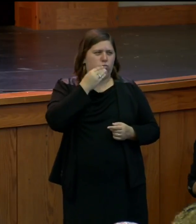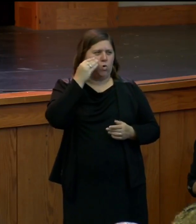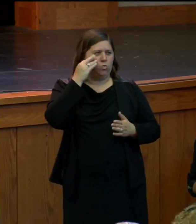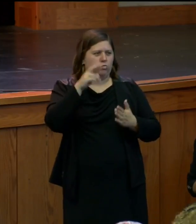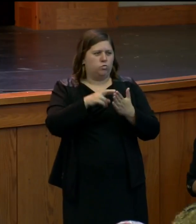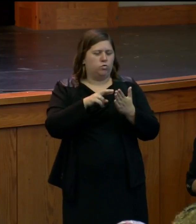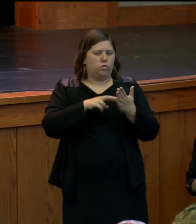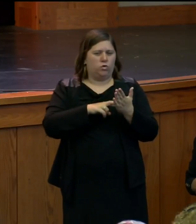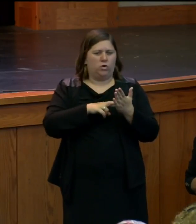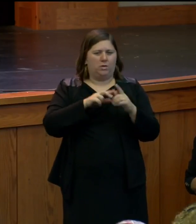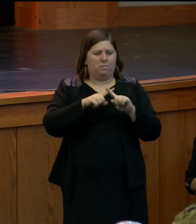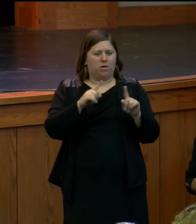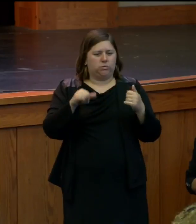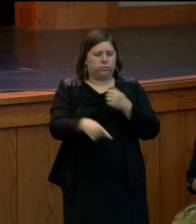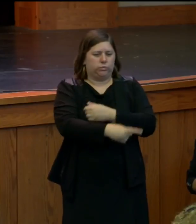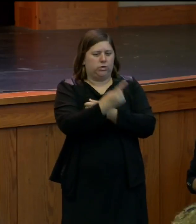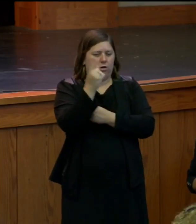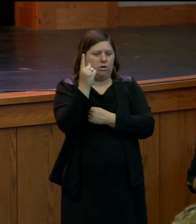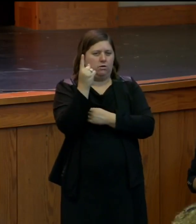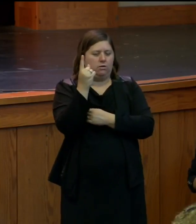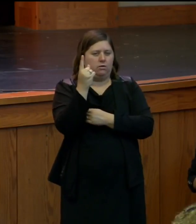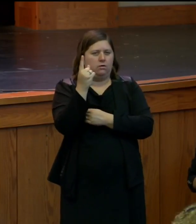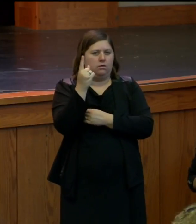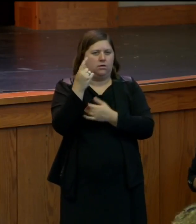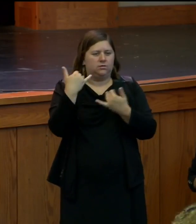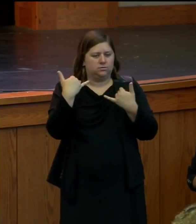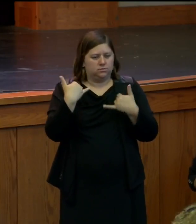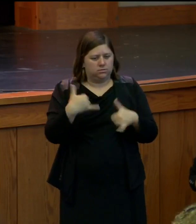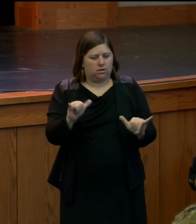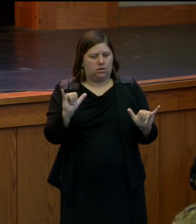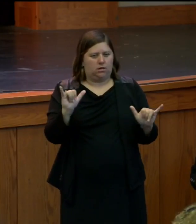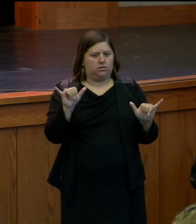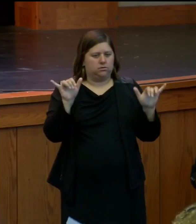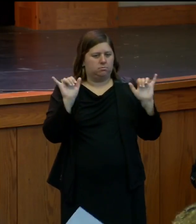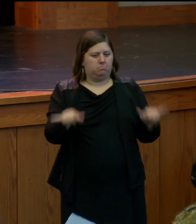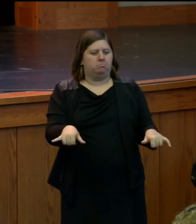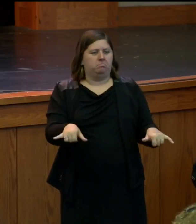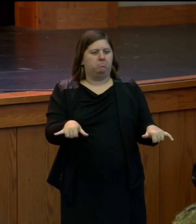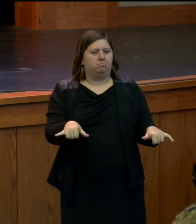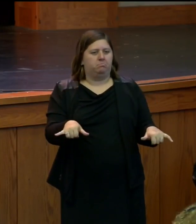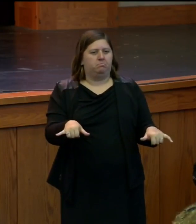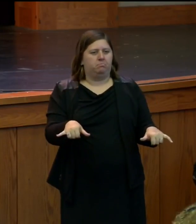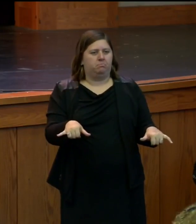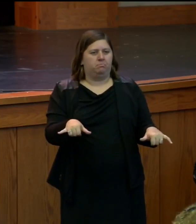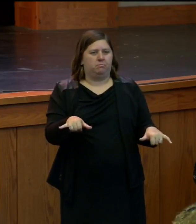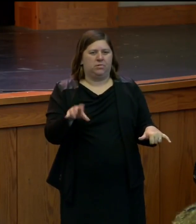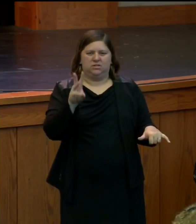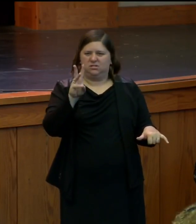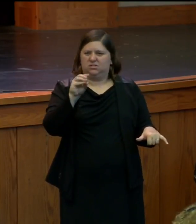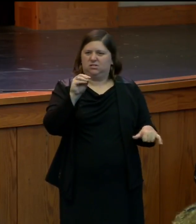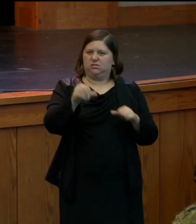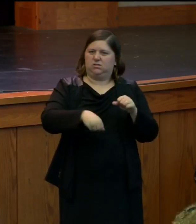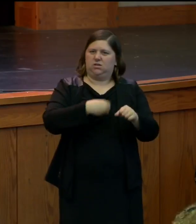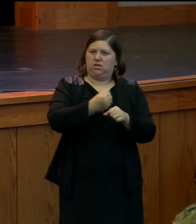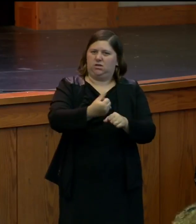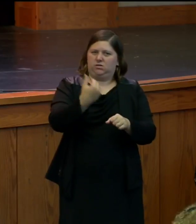BUT TODAY WE STILL ARE WHERE WE WERE 60 YEARS AGO WHEN MY FATHER